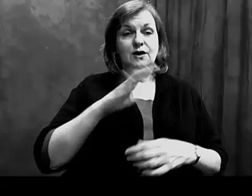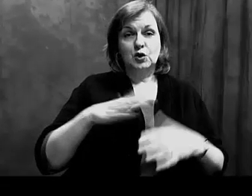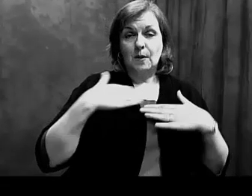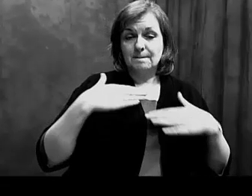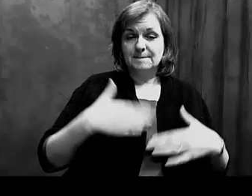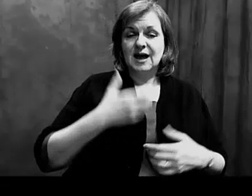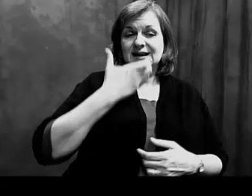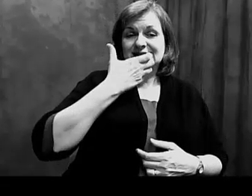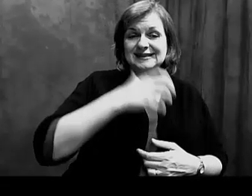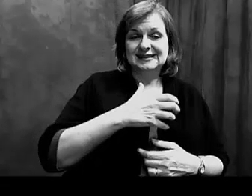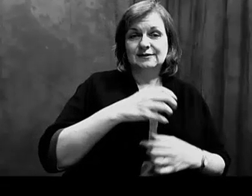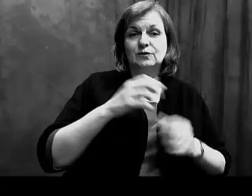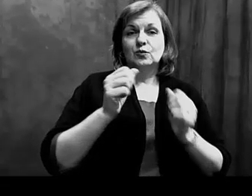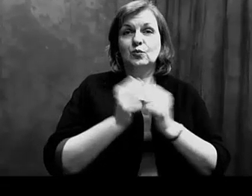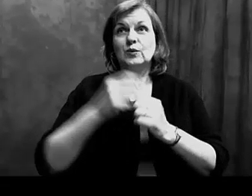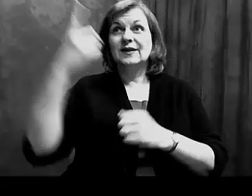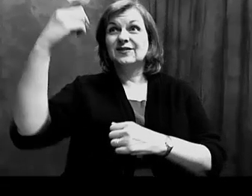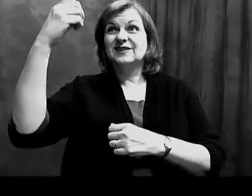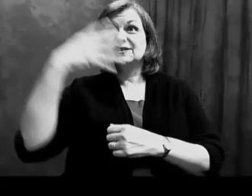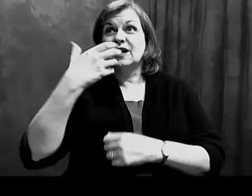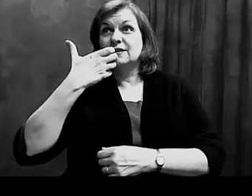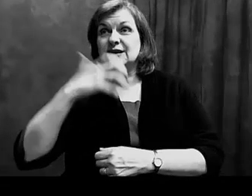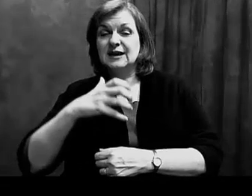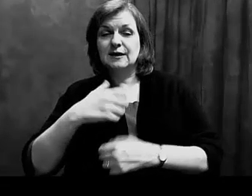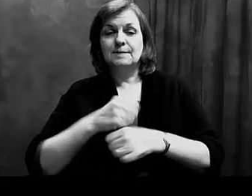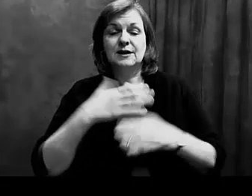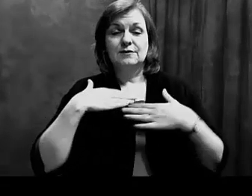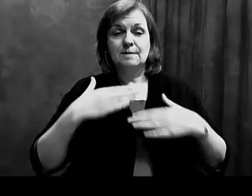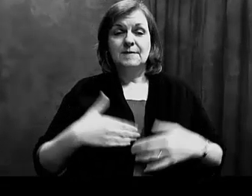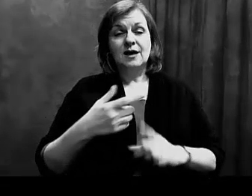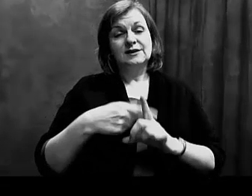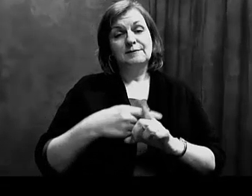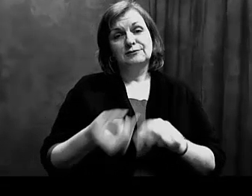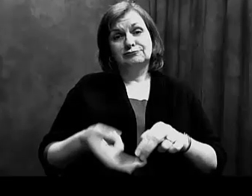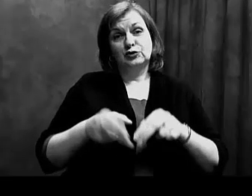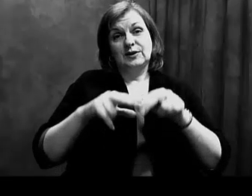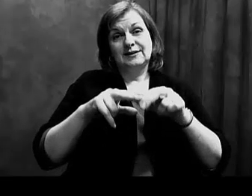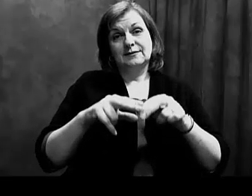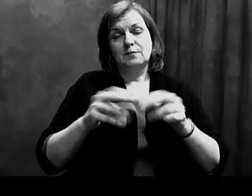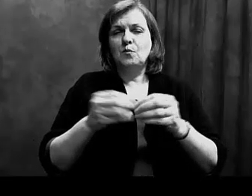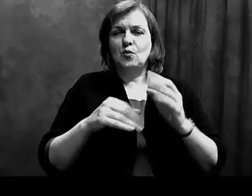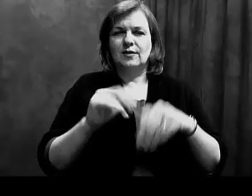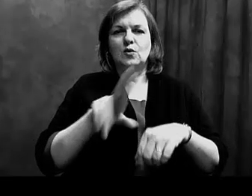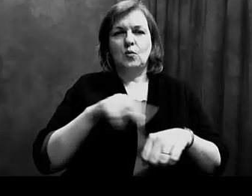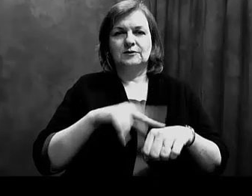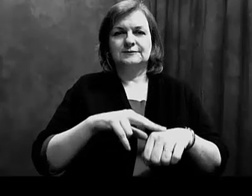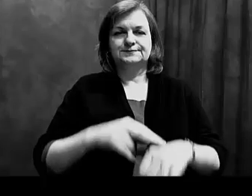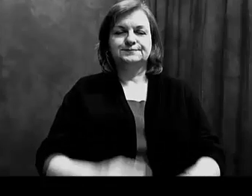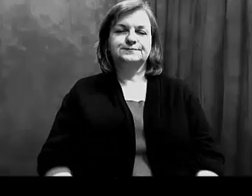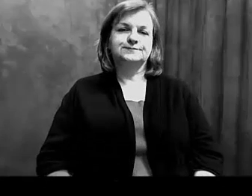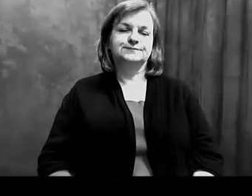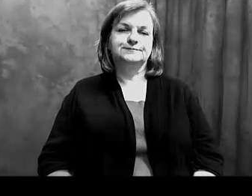with the heat of the sun will cause your body to heat up more than is normal